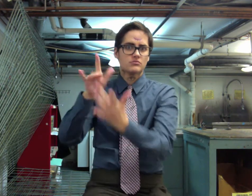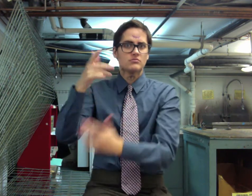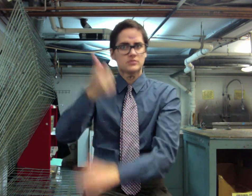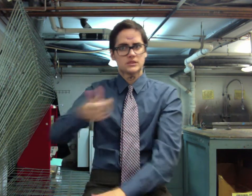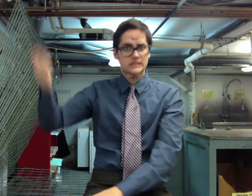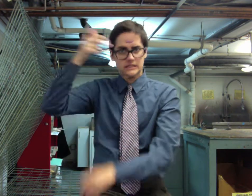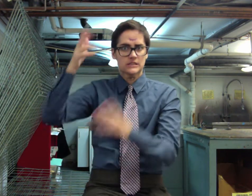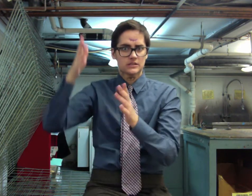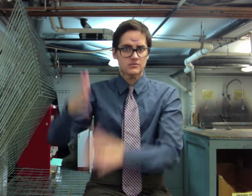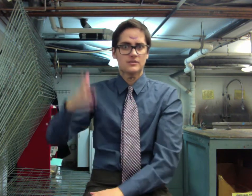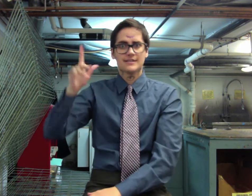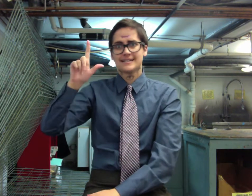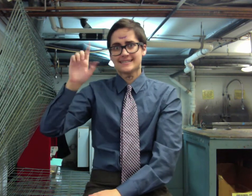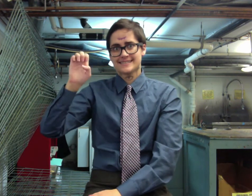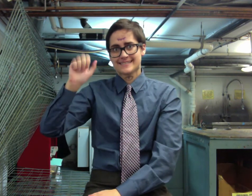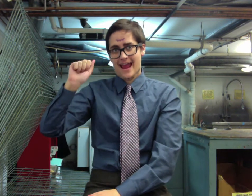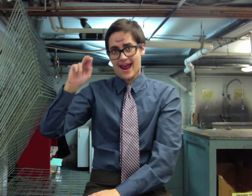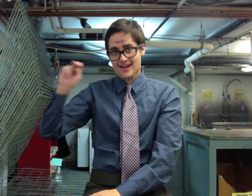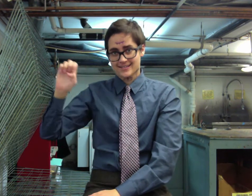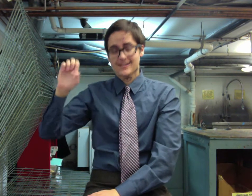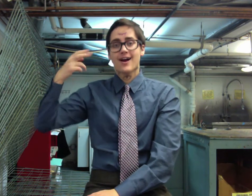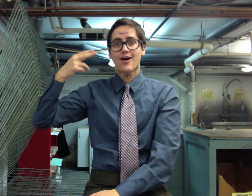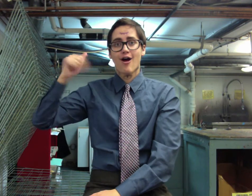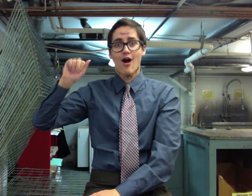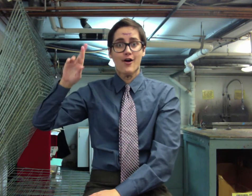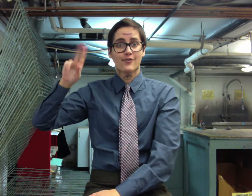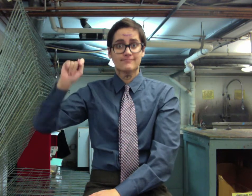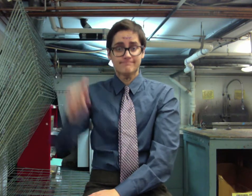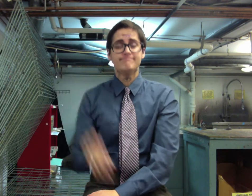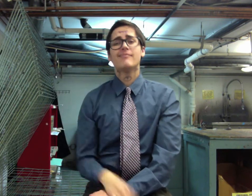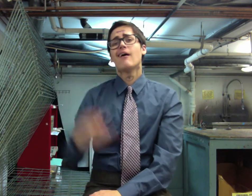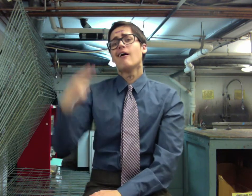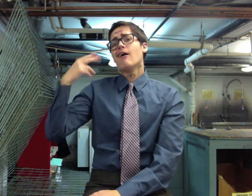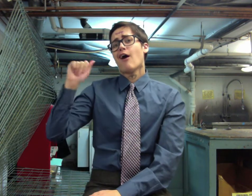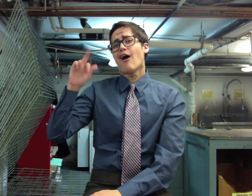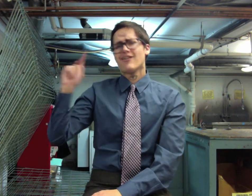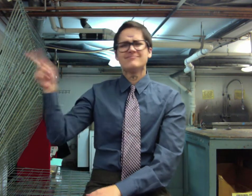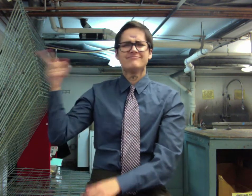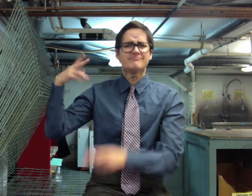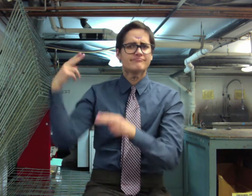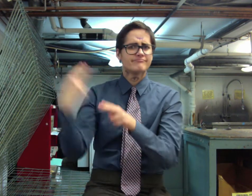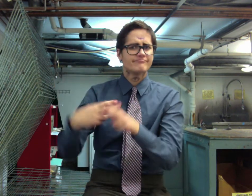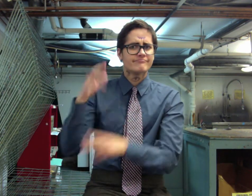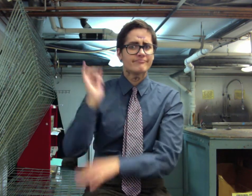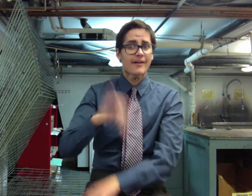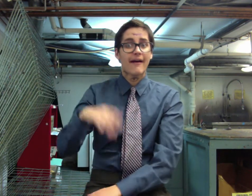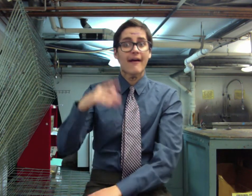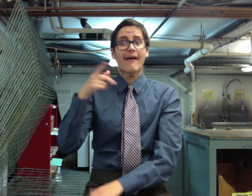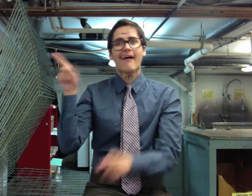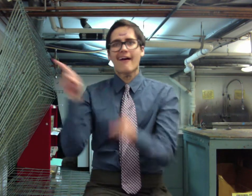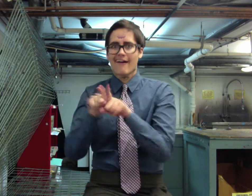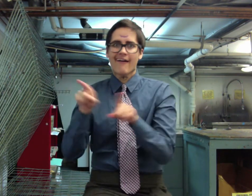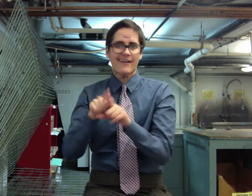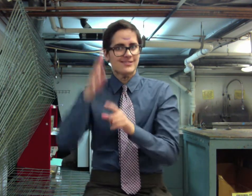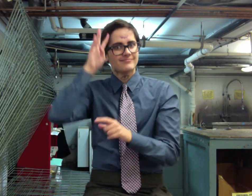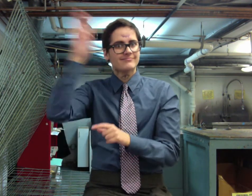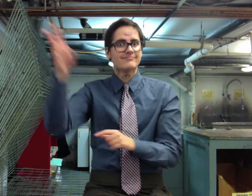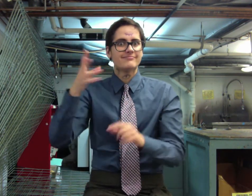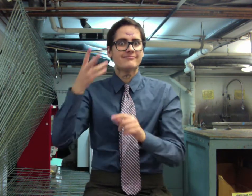contact editor Leanne Hart. Hart mentioned that they have also created